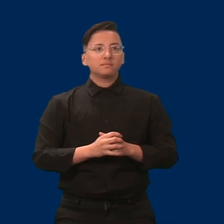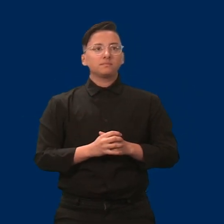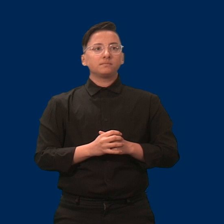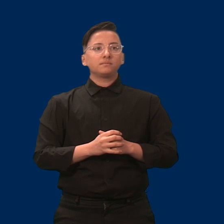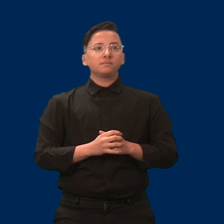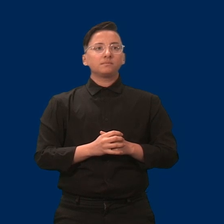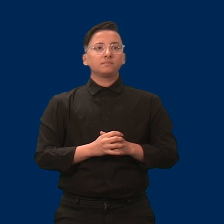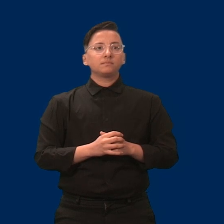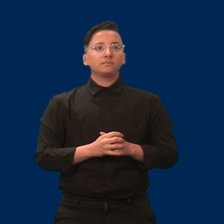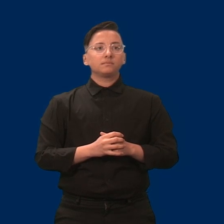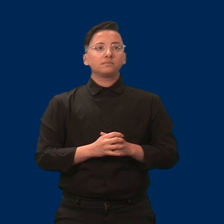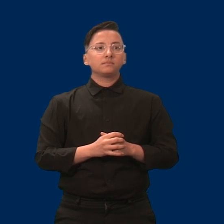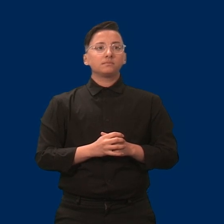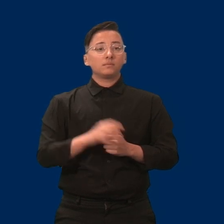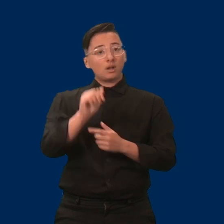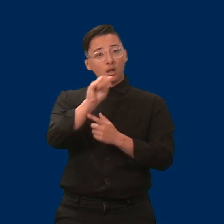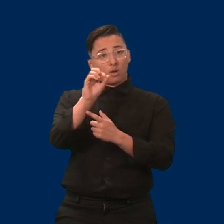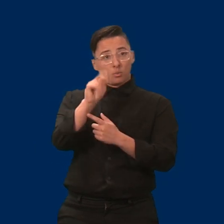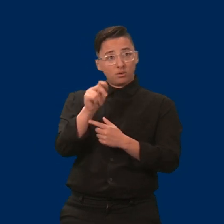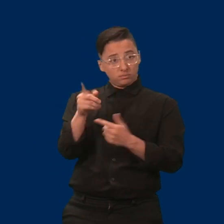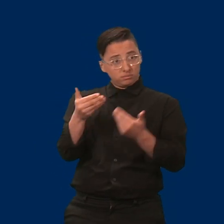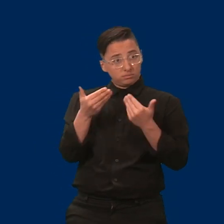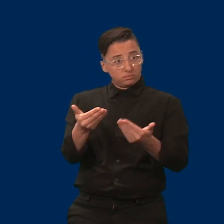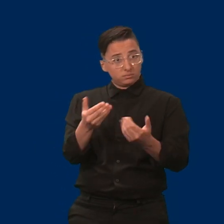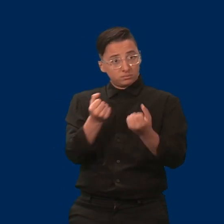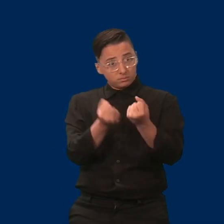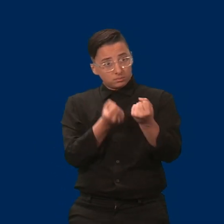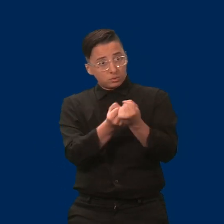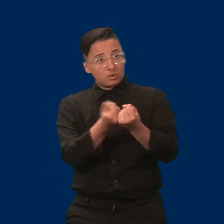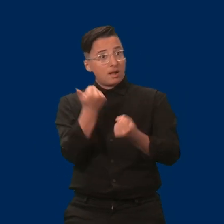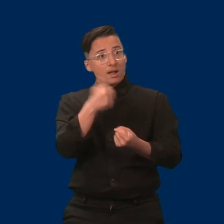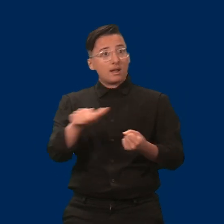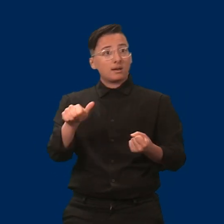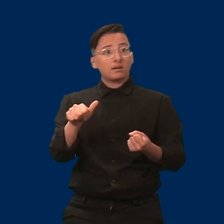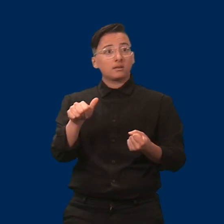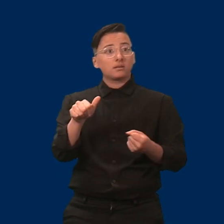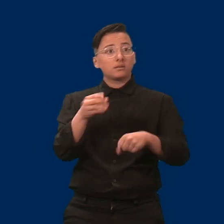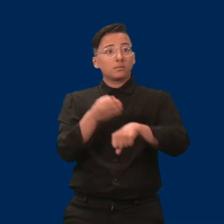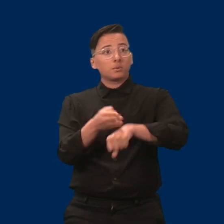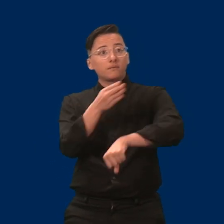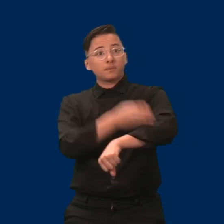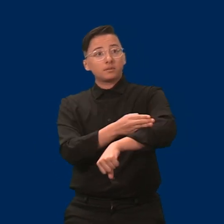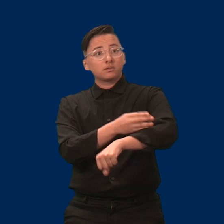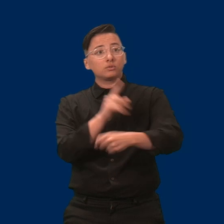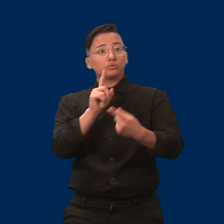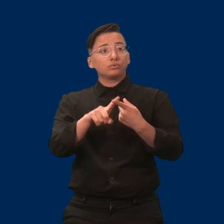any additional programmatic improvements to Connect 700 through legislation?